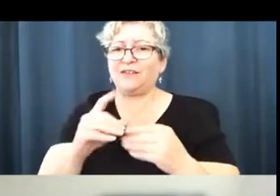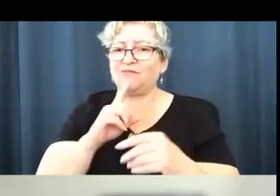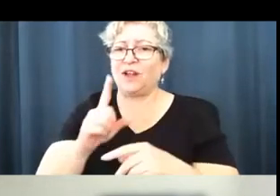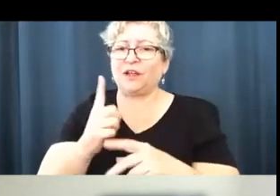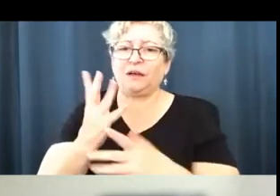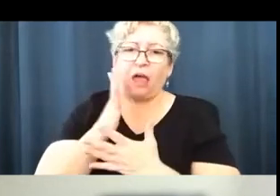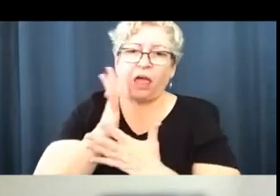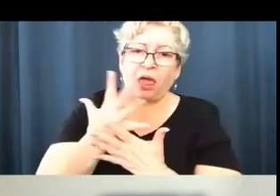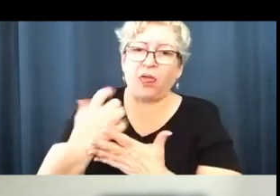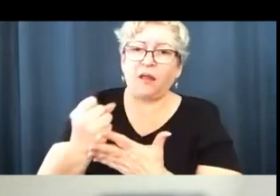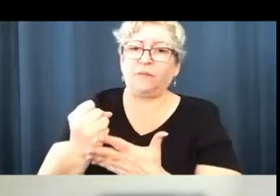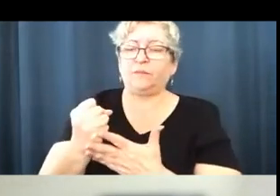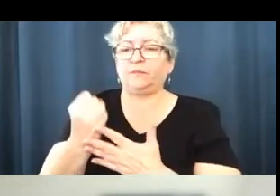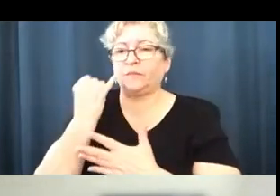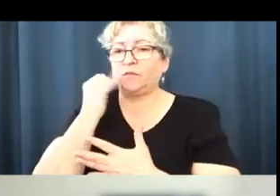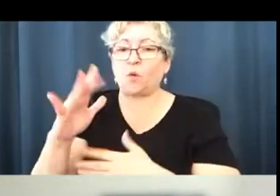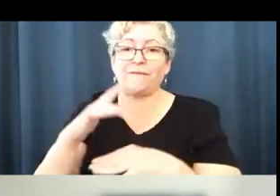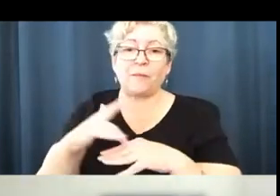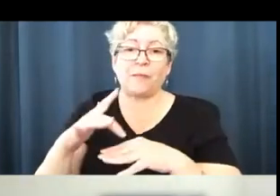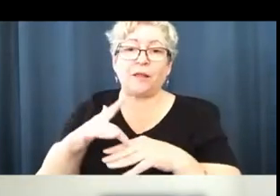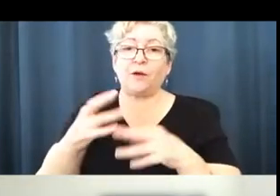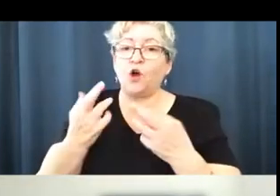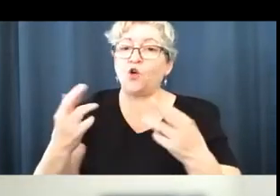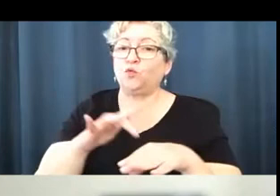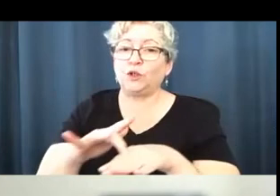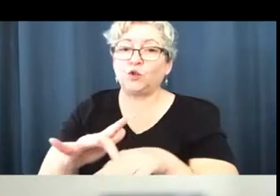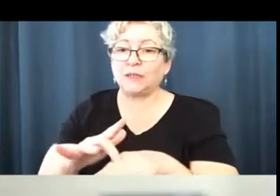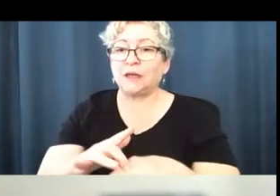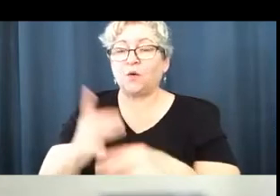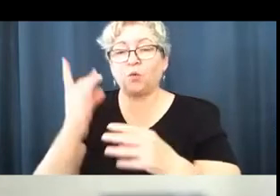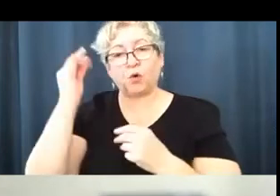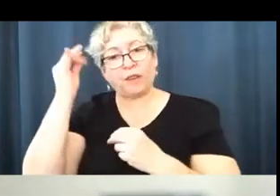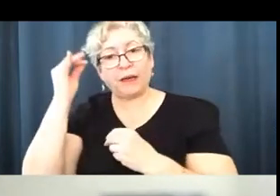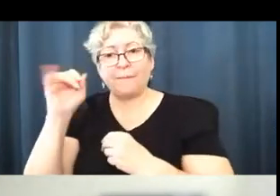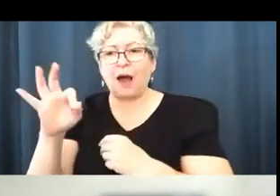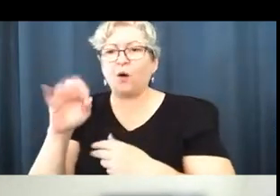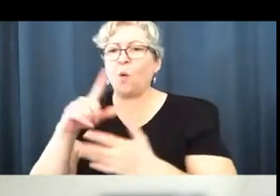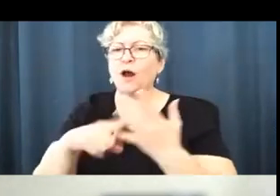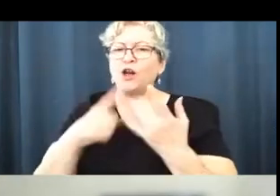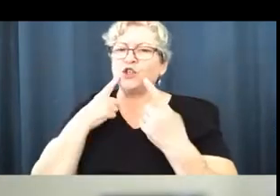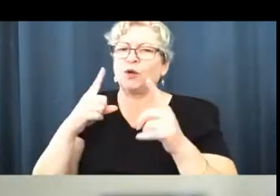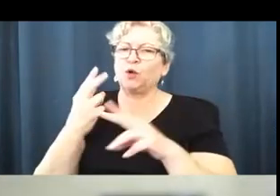all if not more of your available resources. Wherein thinking about, what achievable user success looks like,